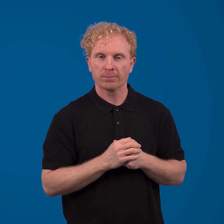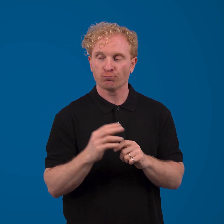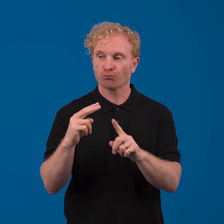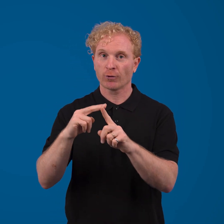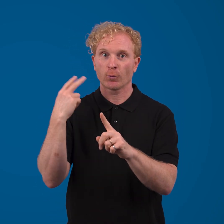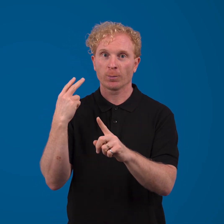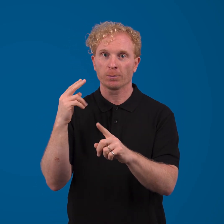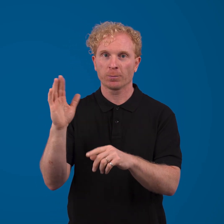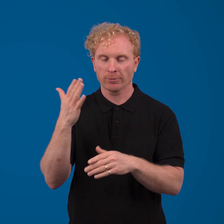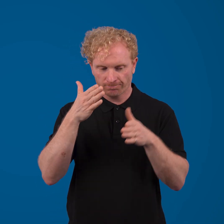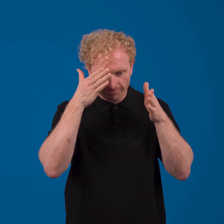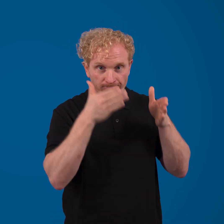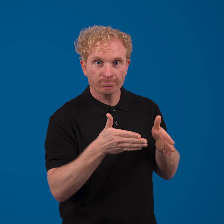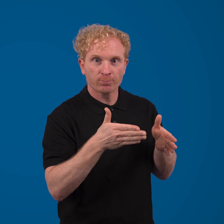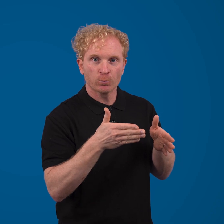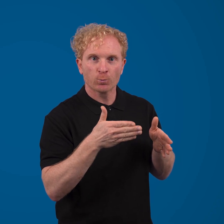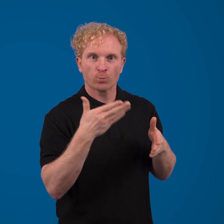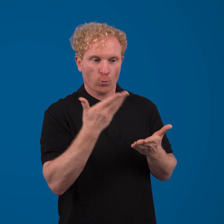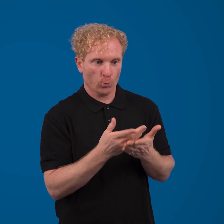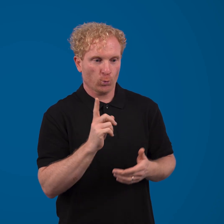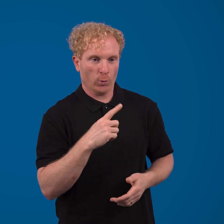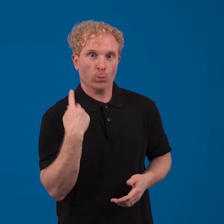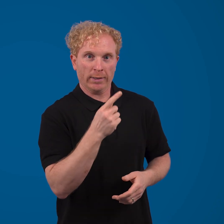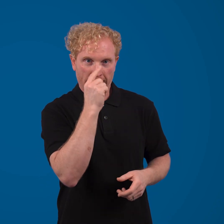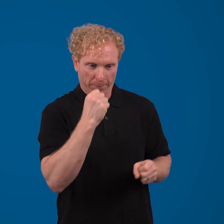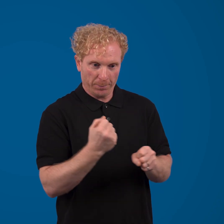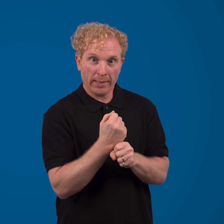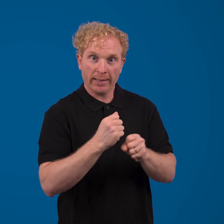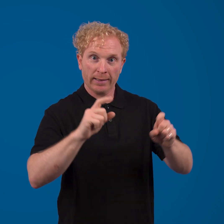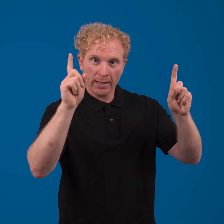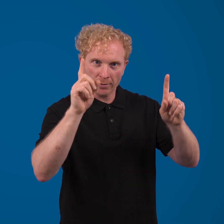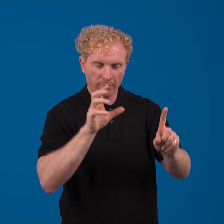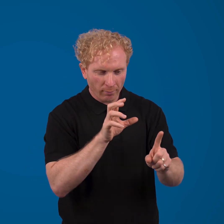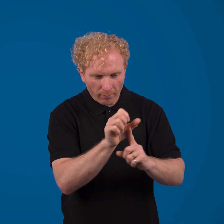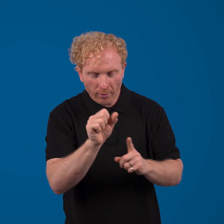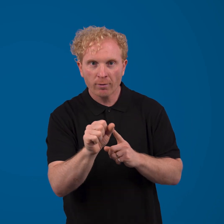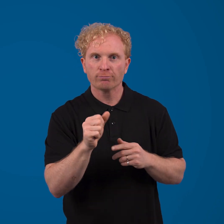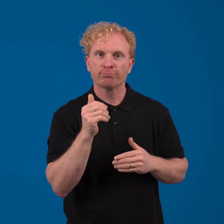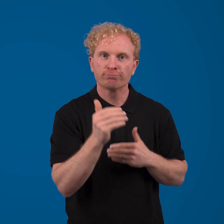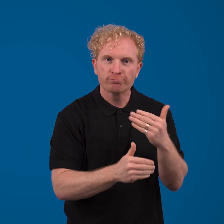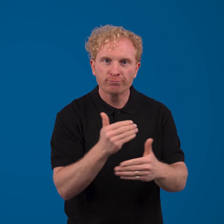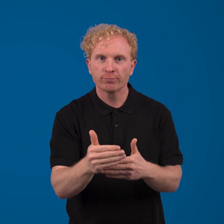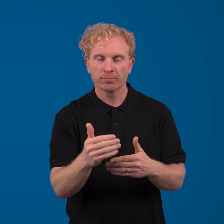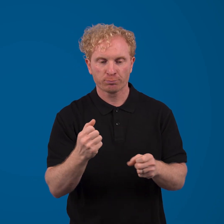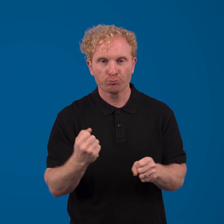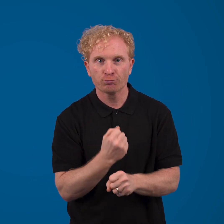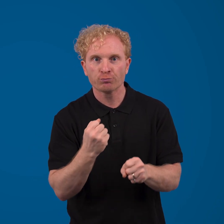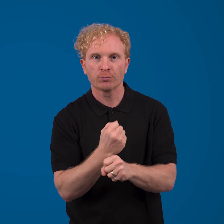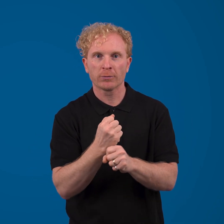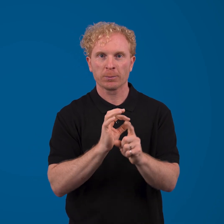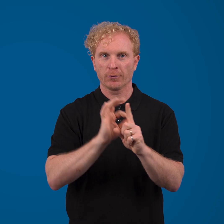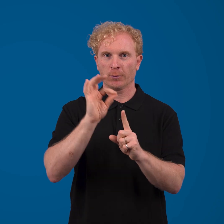The Review has focused on identifying practical, process improvements we can make now.